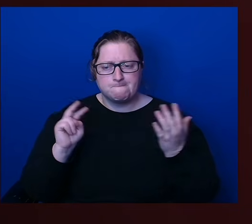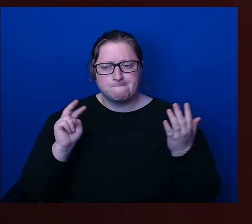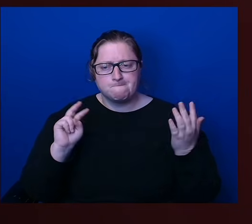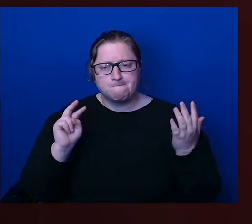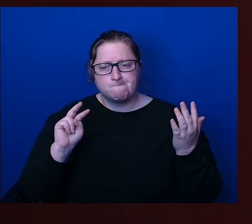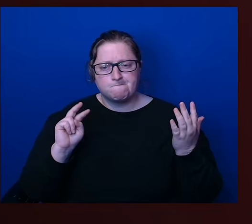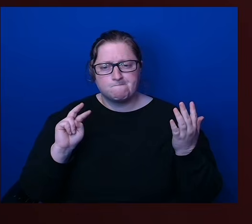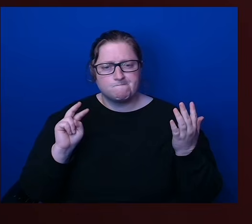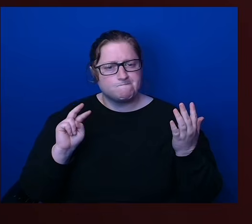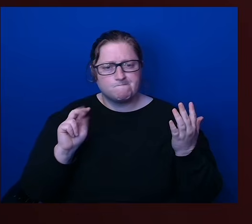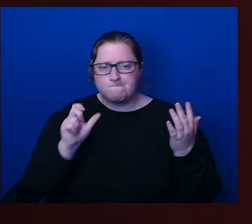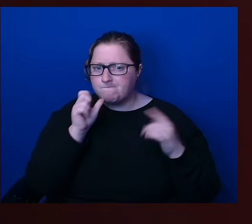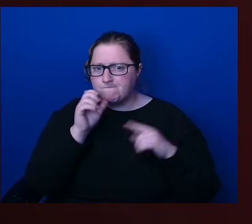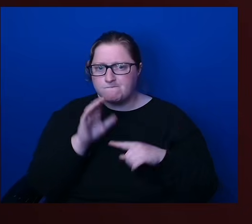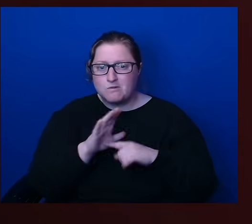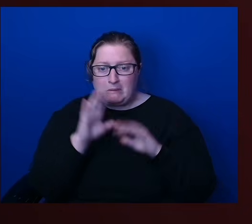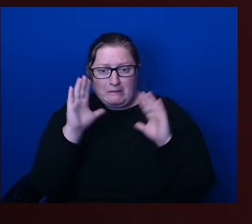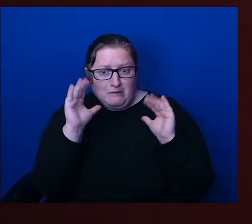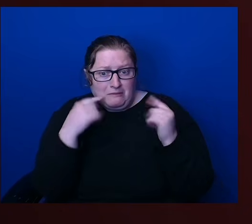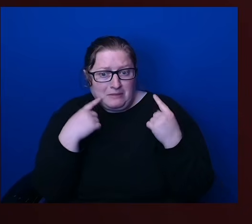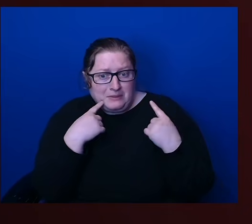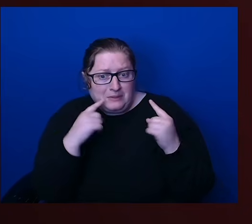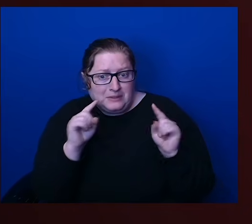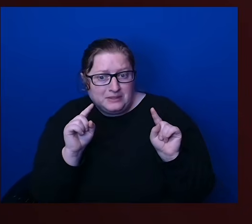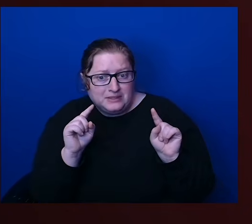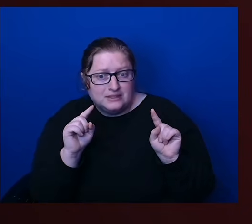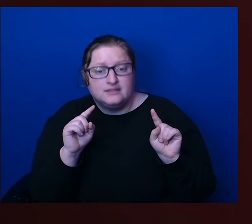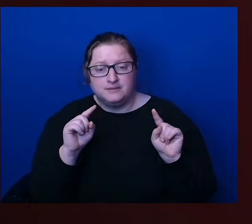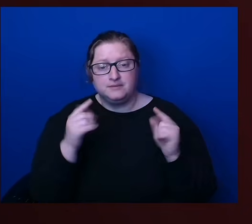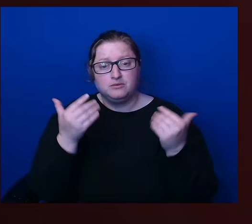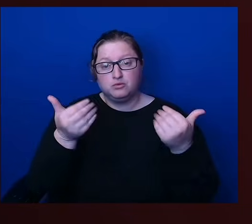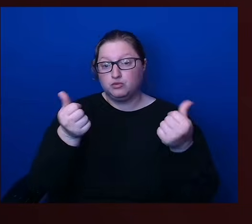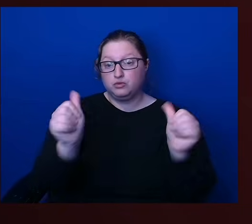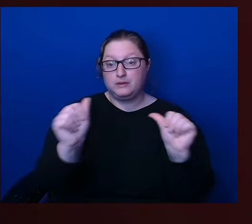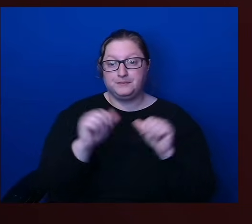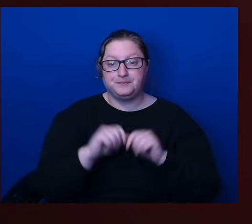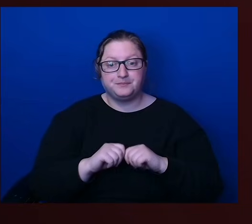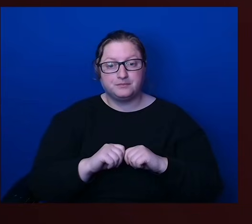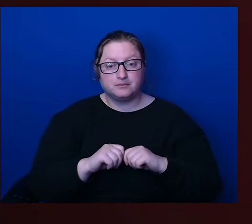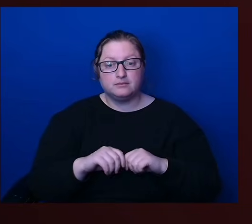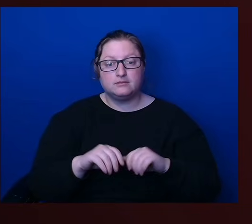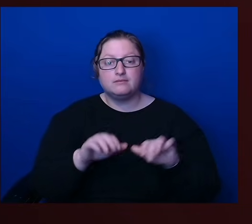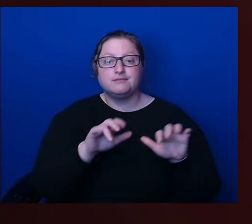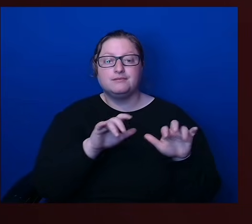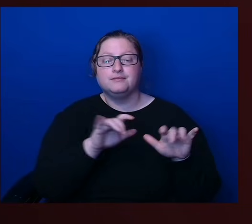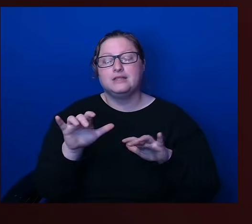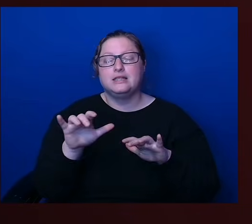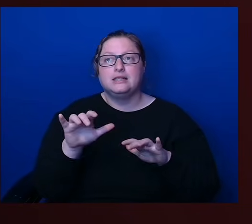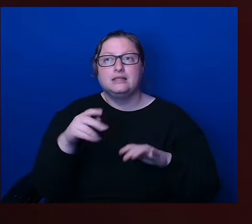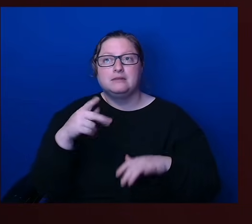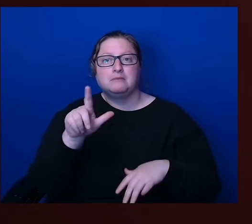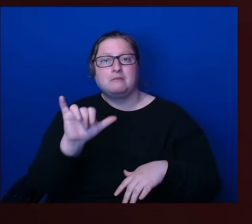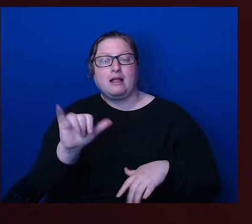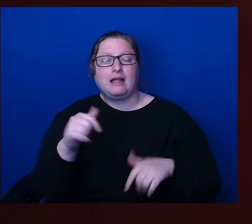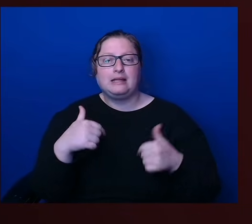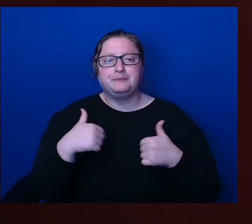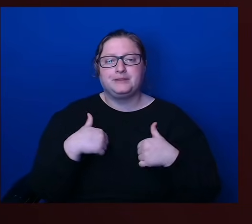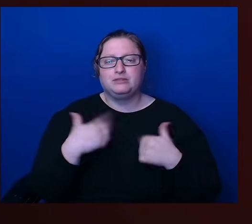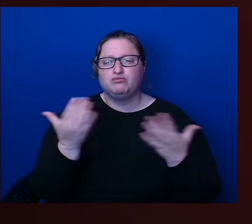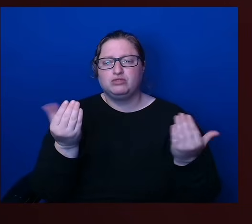Hopefully that works. Alright, let's try that. "Play me" -- what shall we play? Give me a song. The Final Countdown.